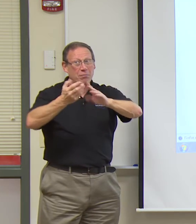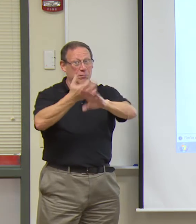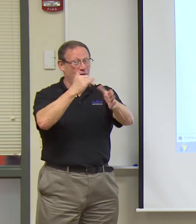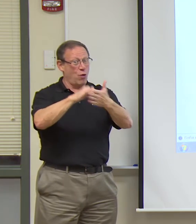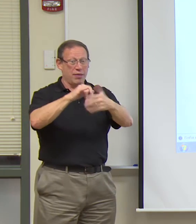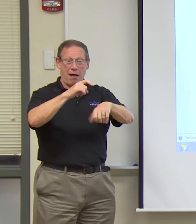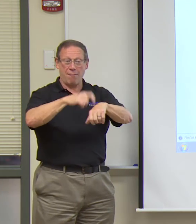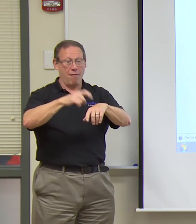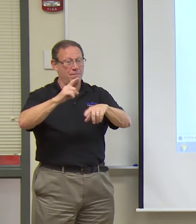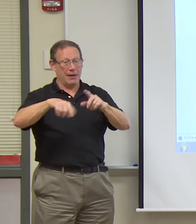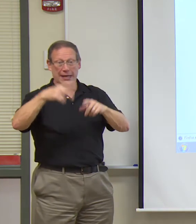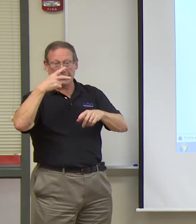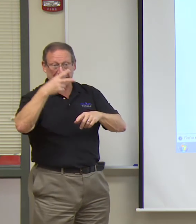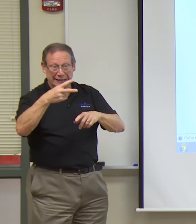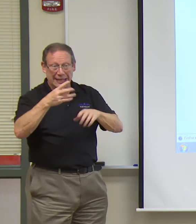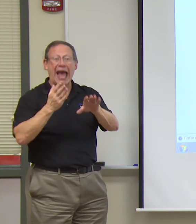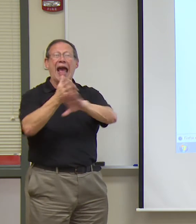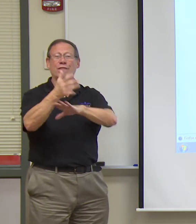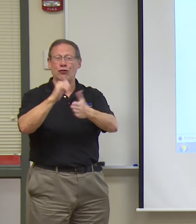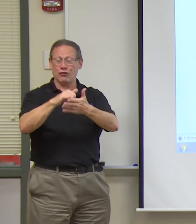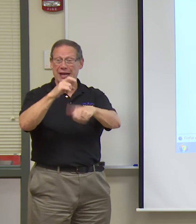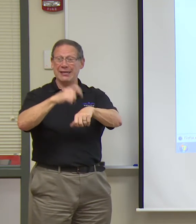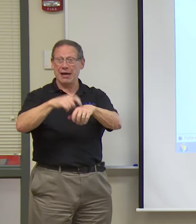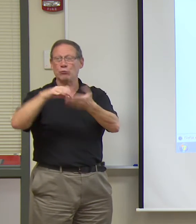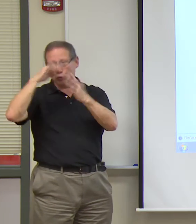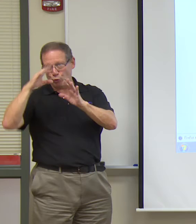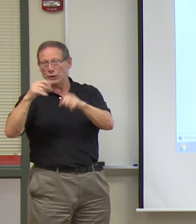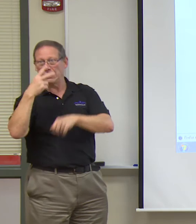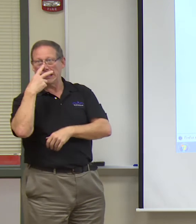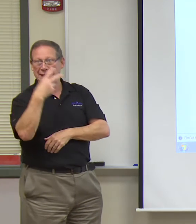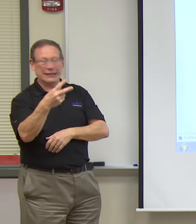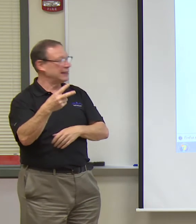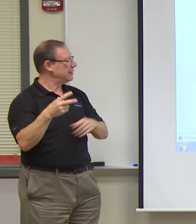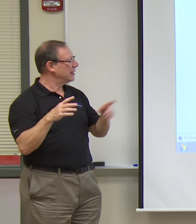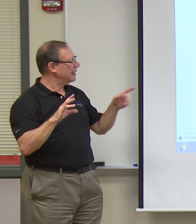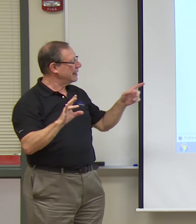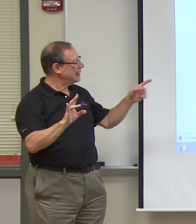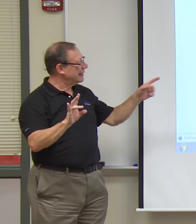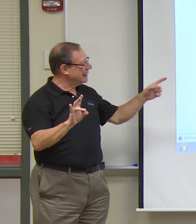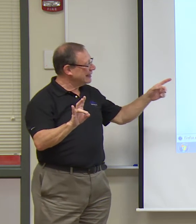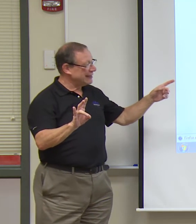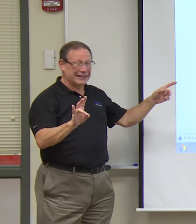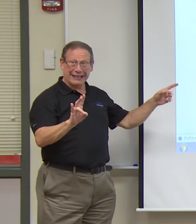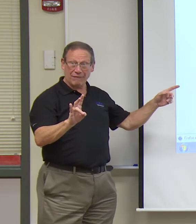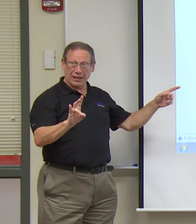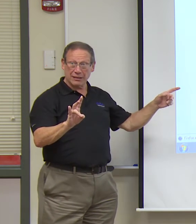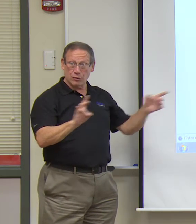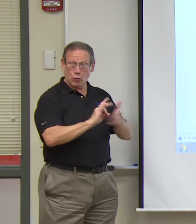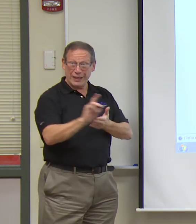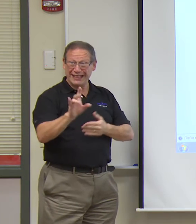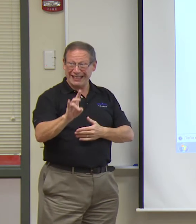And then weeks 7 and 10 are marked as drafts. What this means that, when you go through,